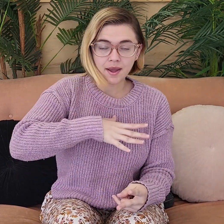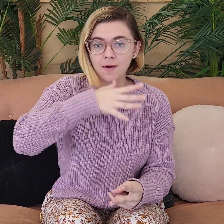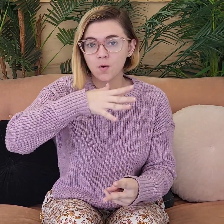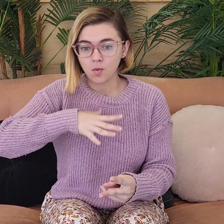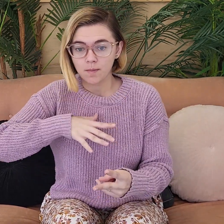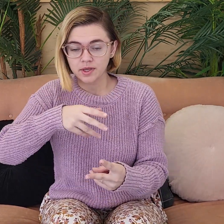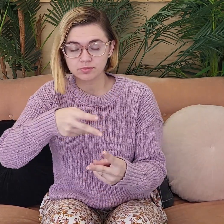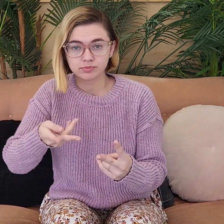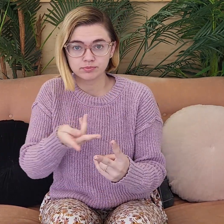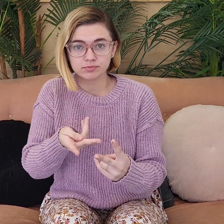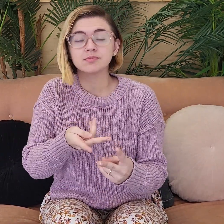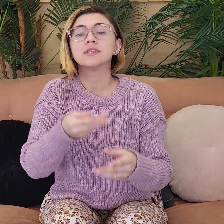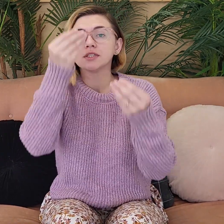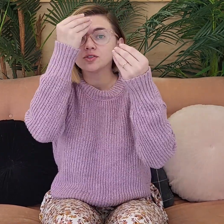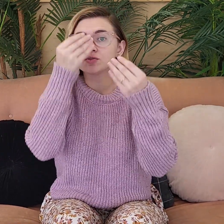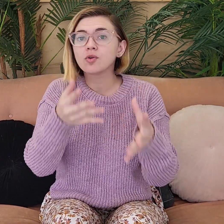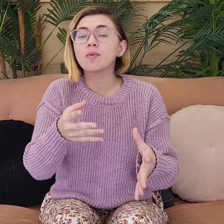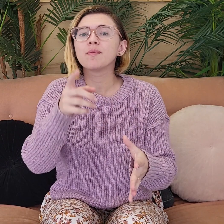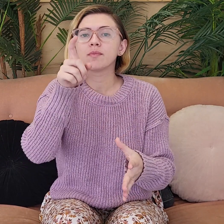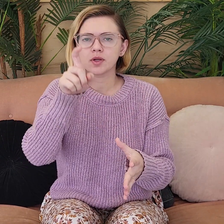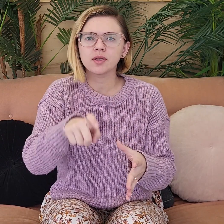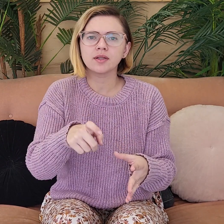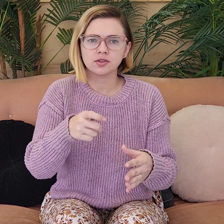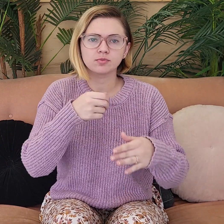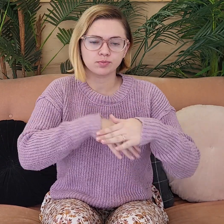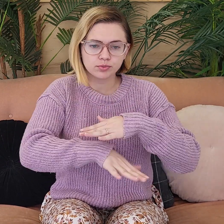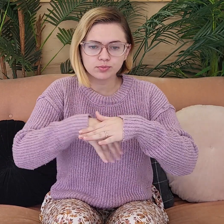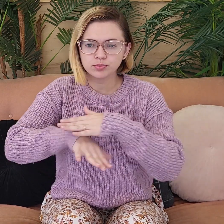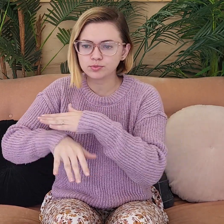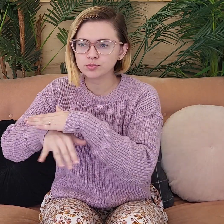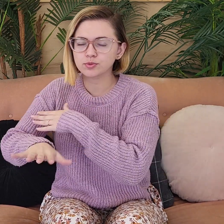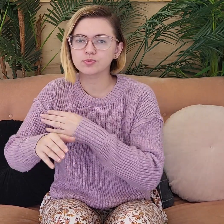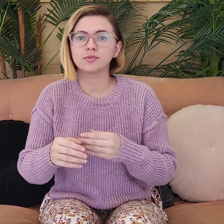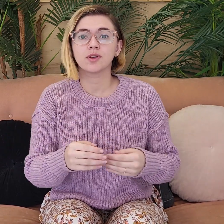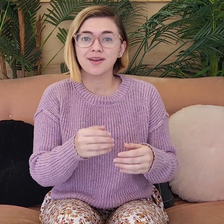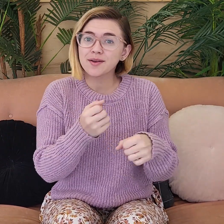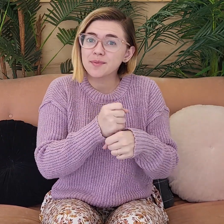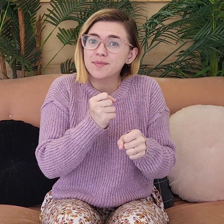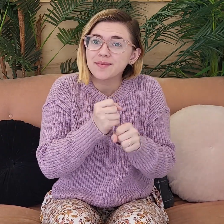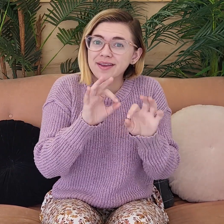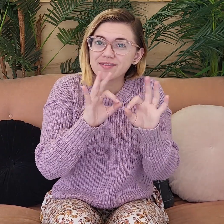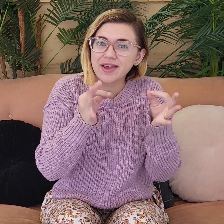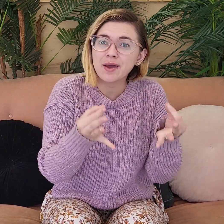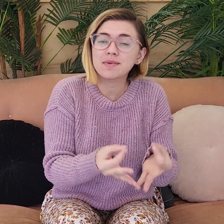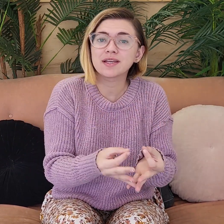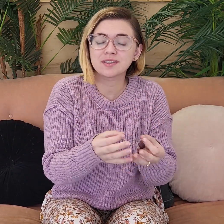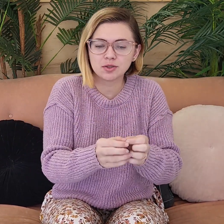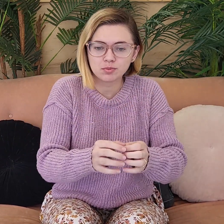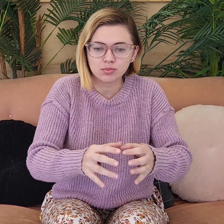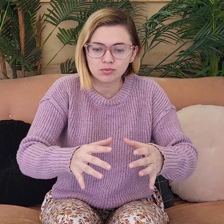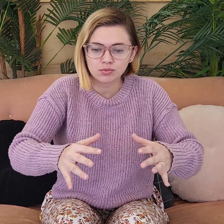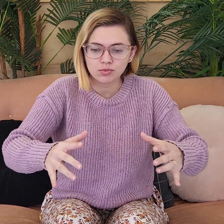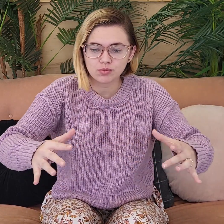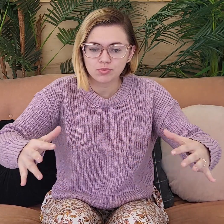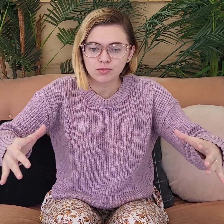them. He blessed the man and the woman and told them that they need to produce children and make families so that they